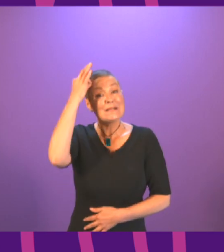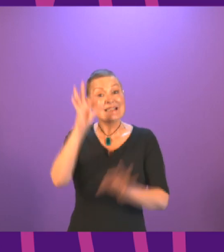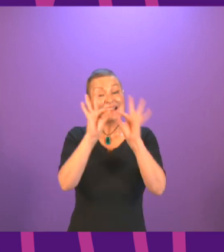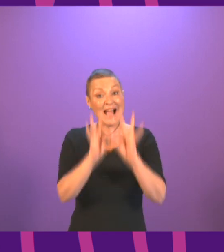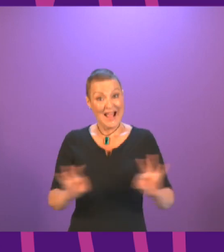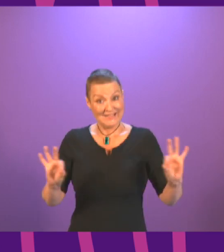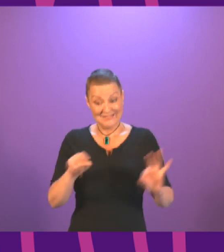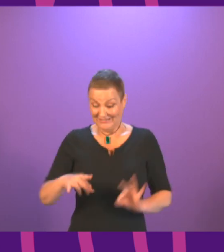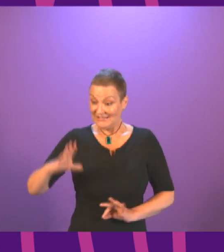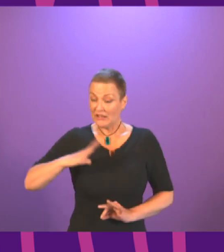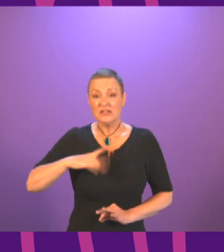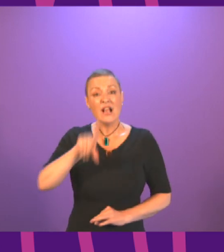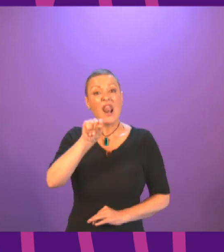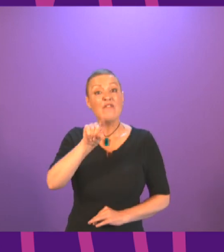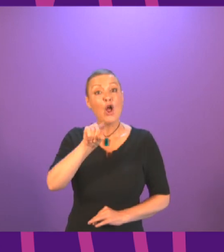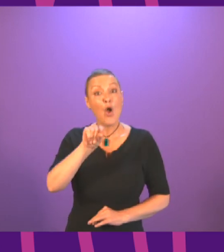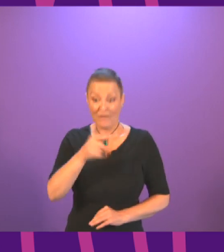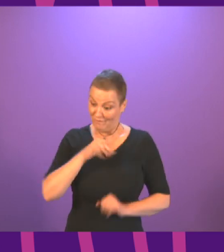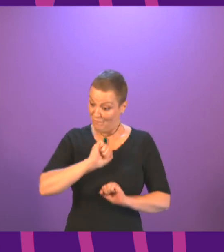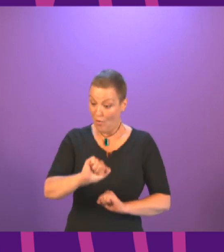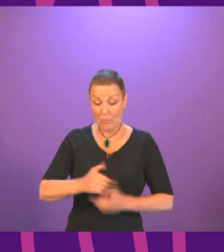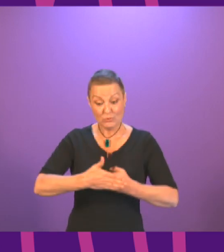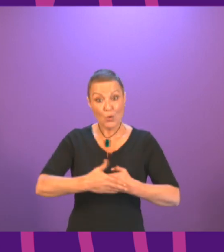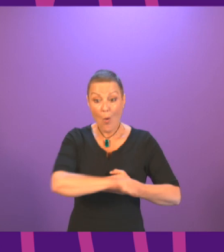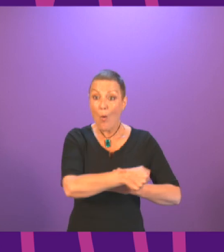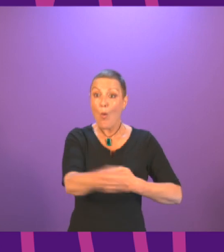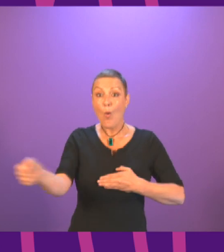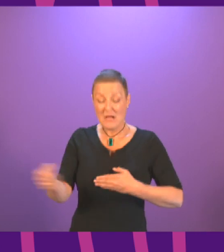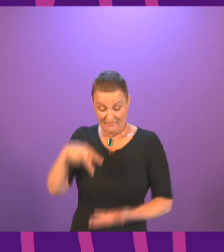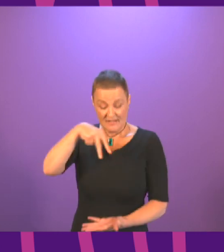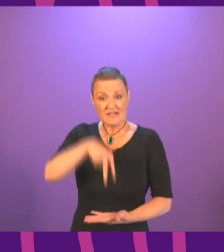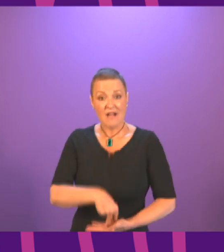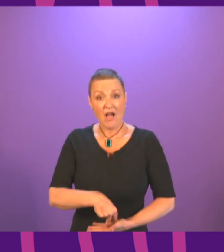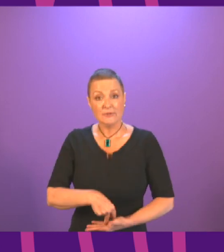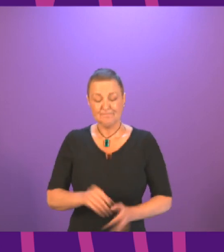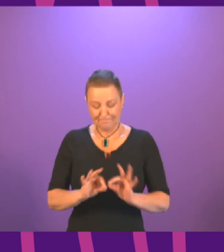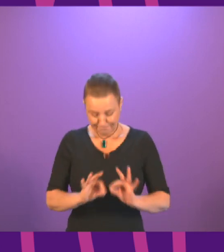two-minute silence on Sunday at 11 am, from their own doorsteps, as we collectively as